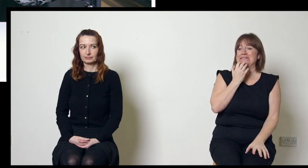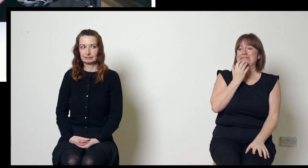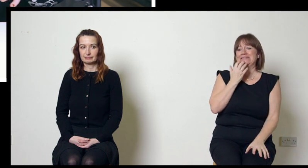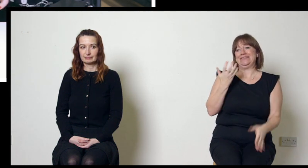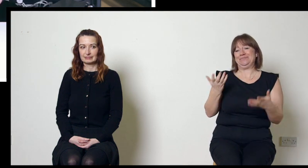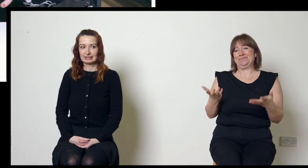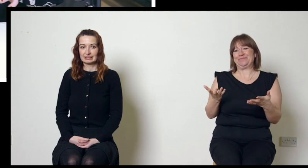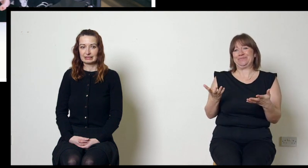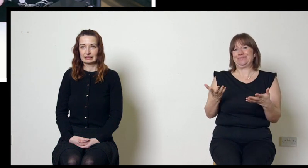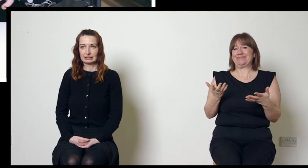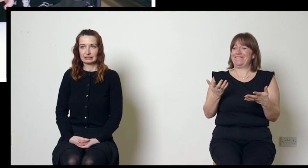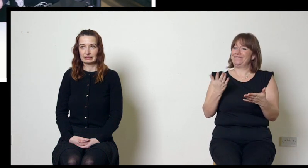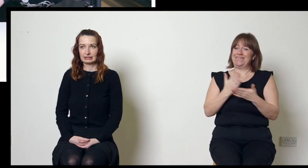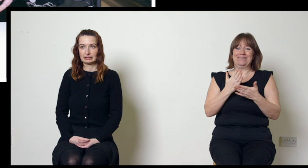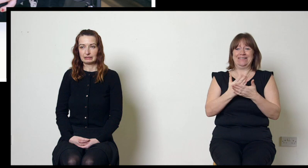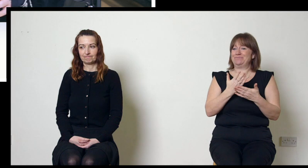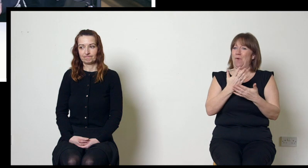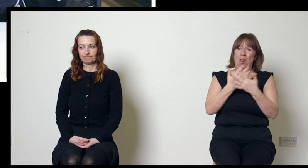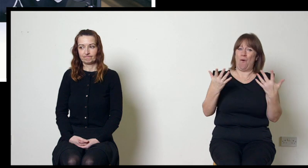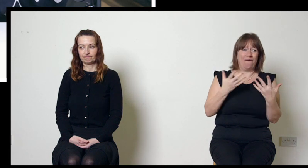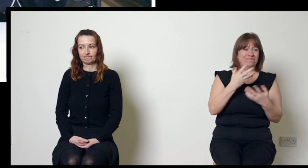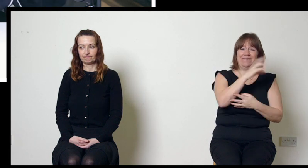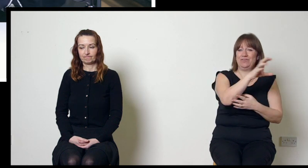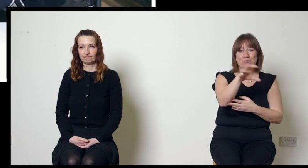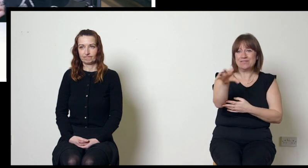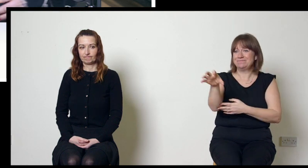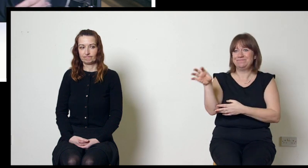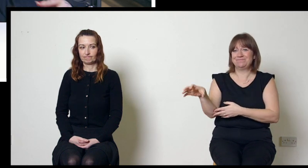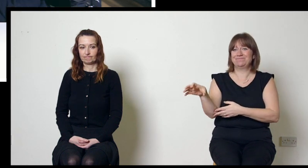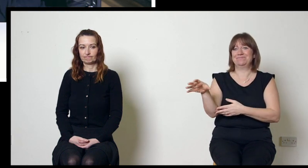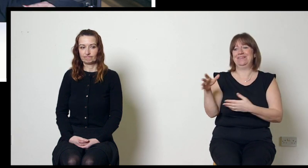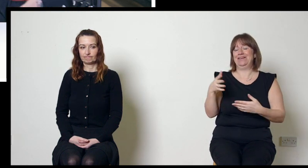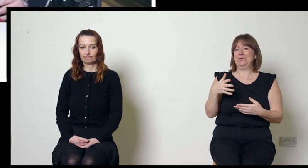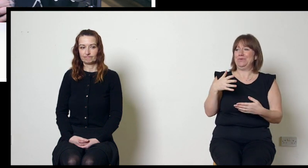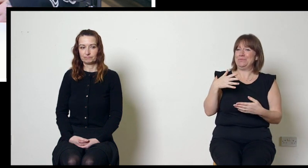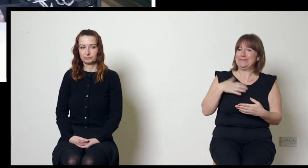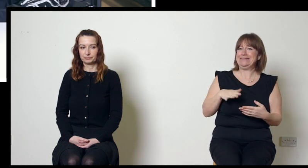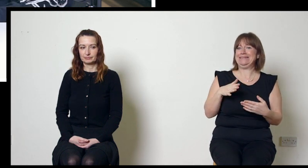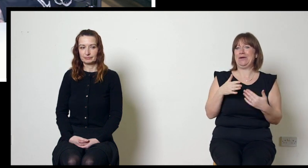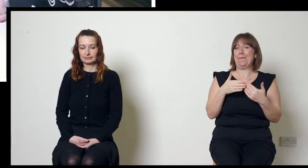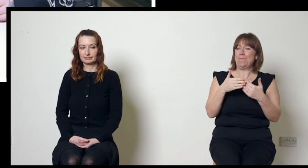where there were such limited venues that require so much more institutional support